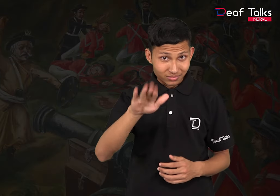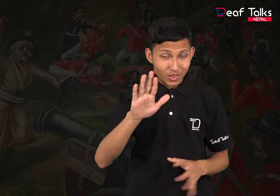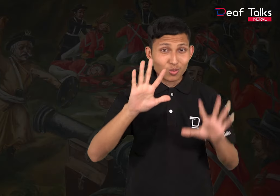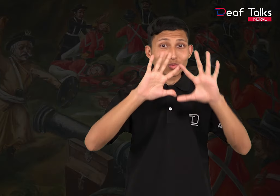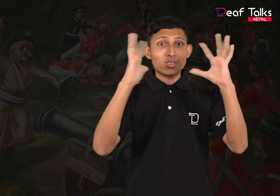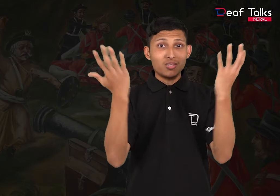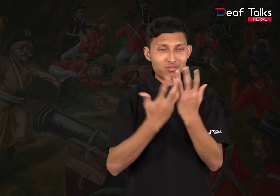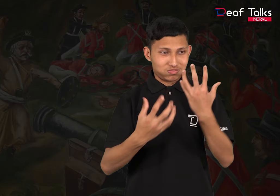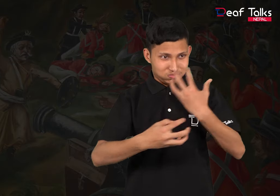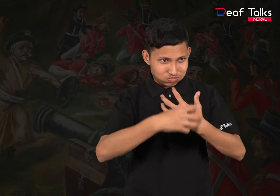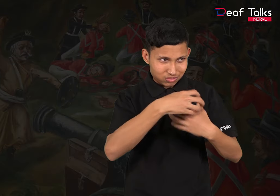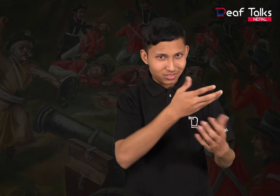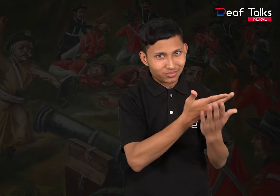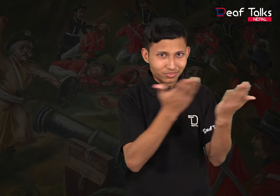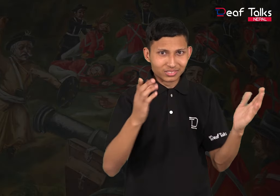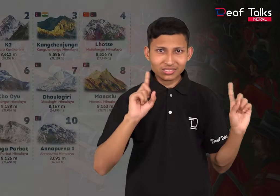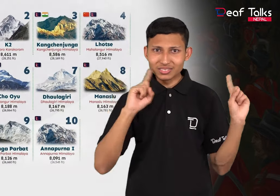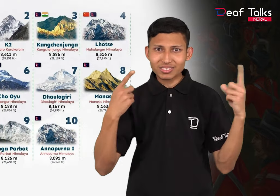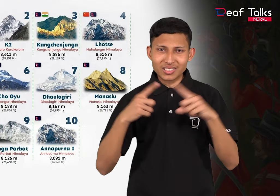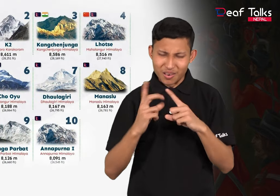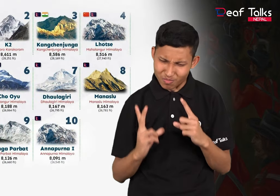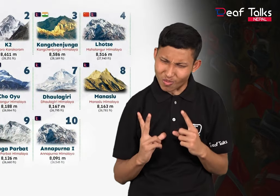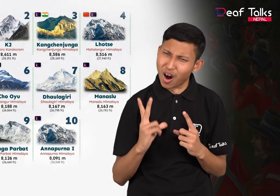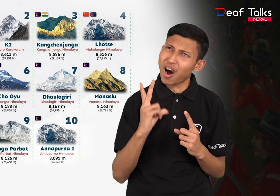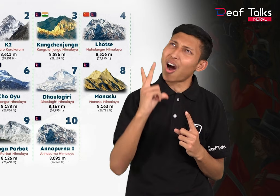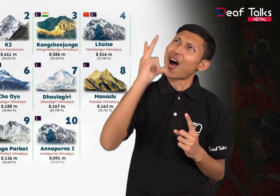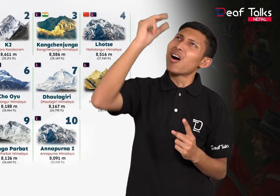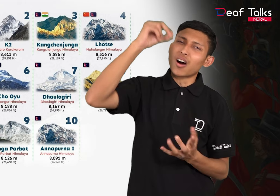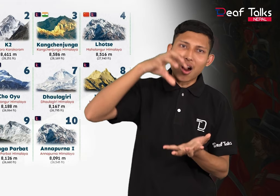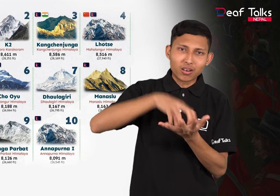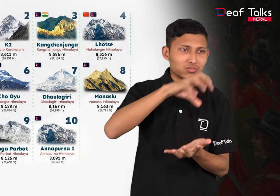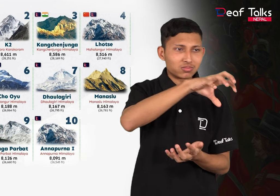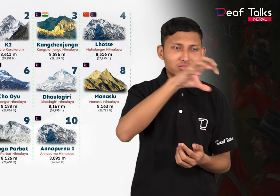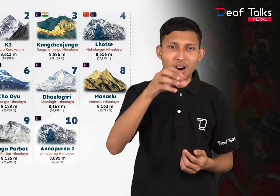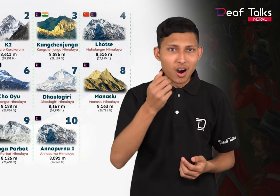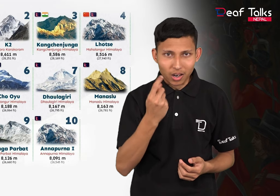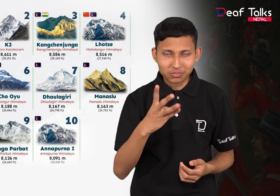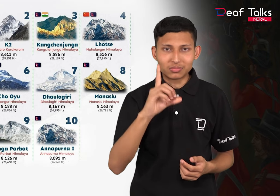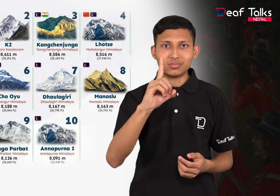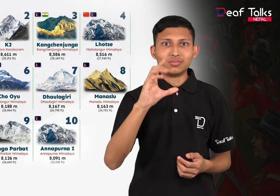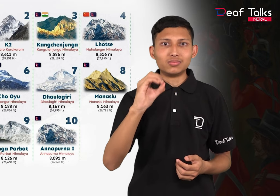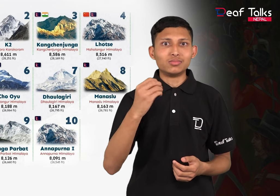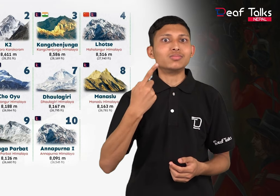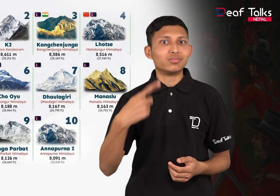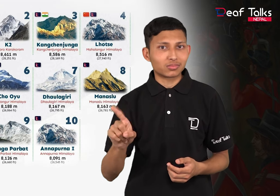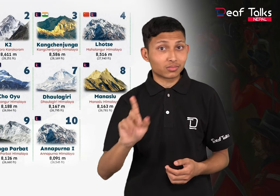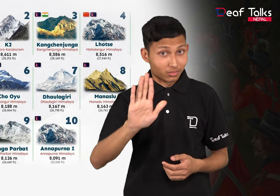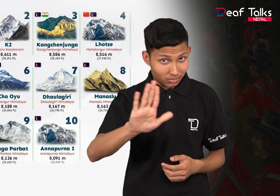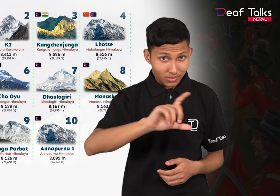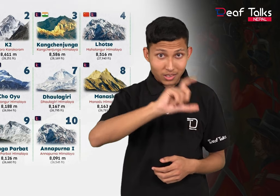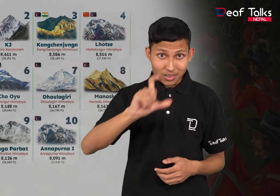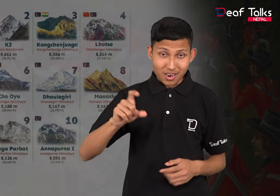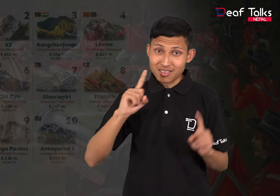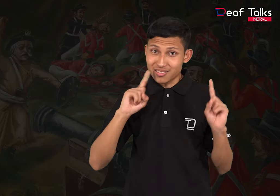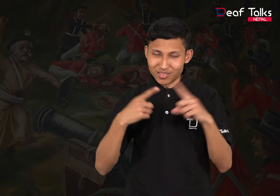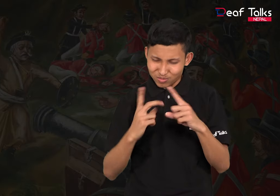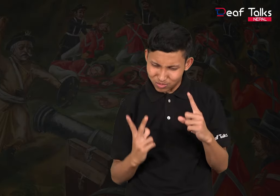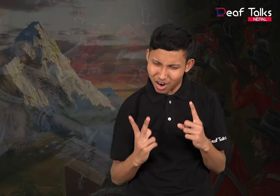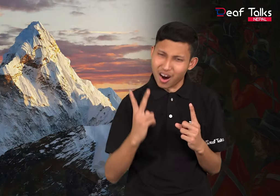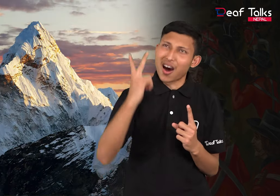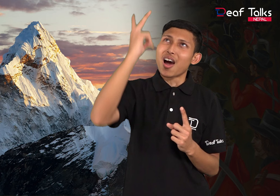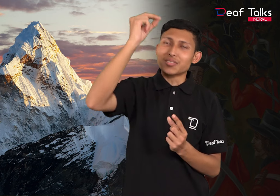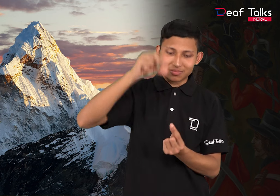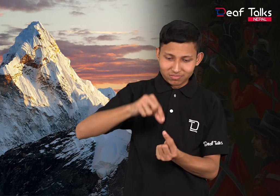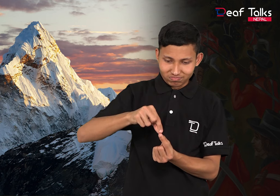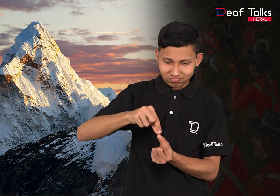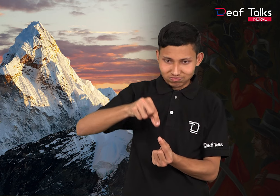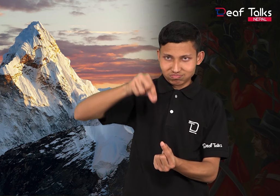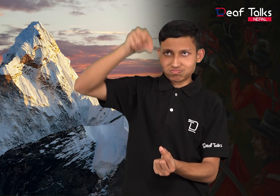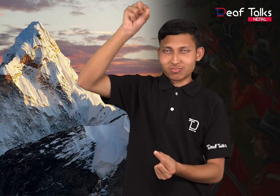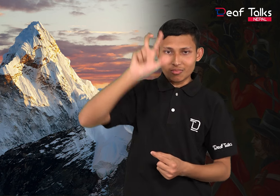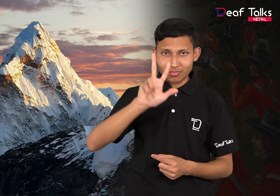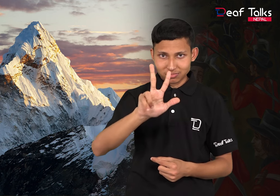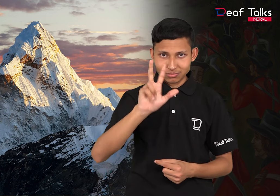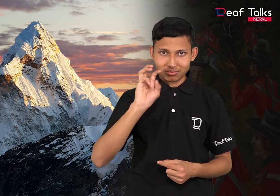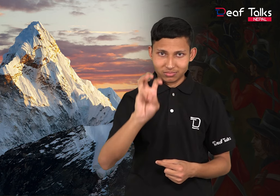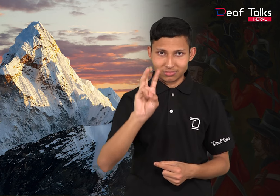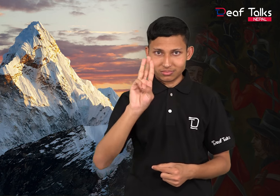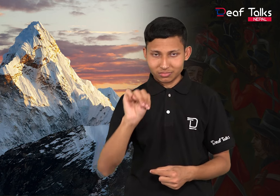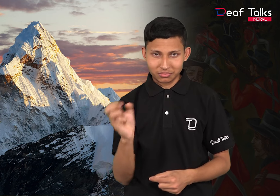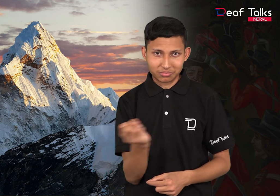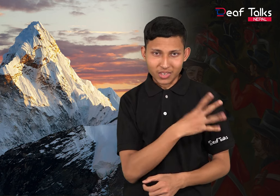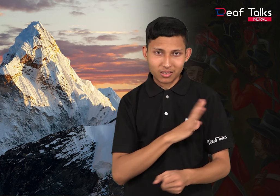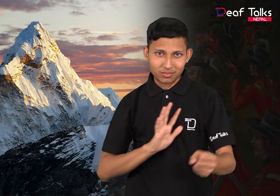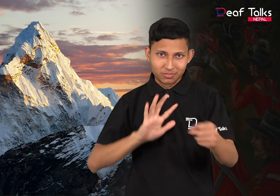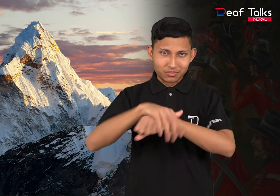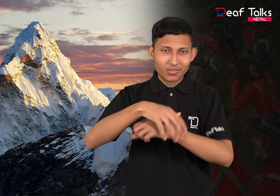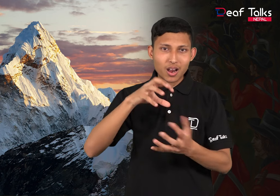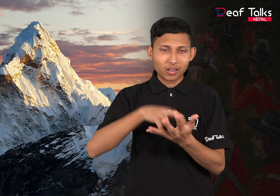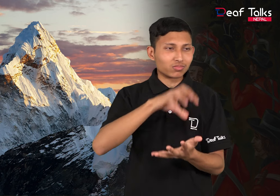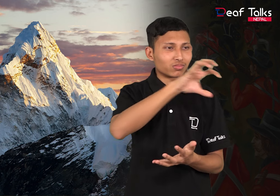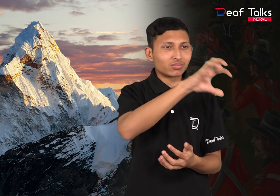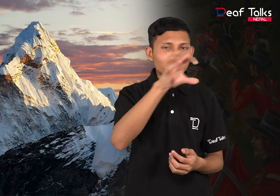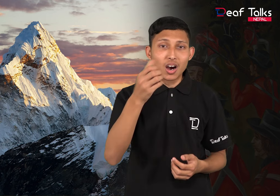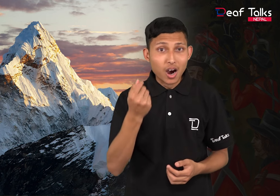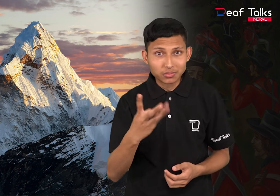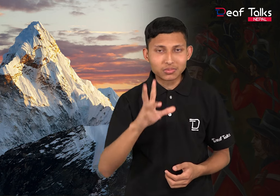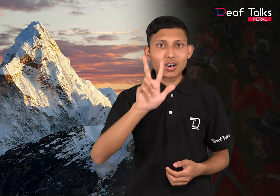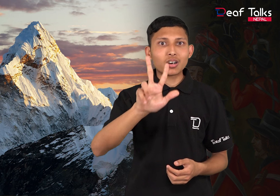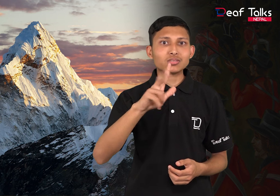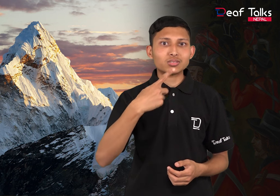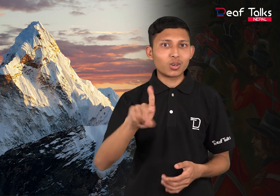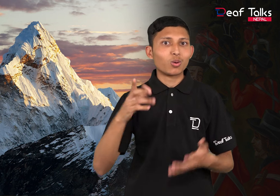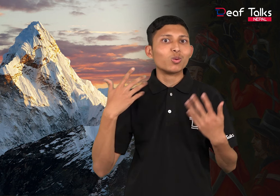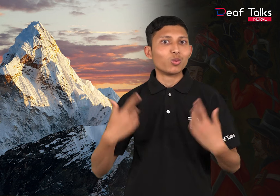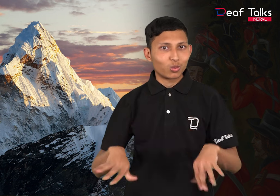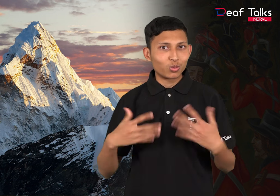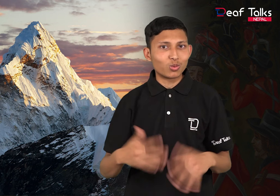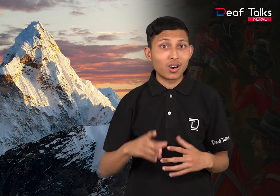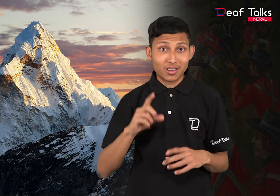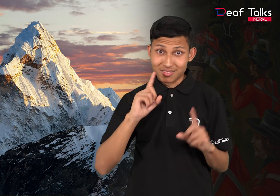In the world there are 10 highest peaks of which 8 are in Nepal.